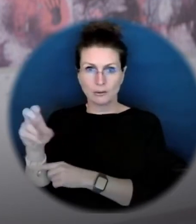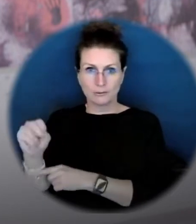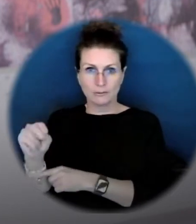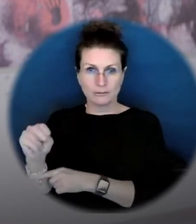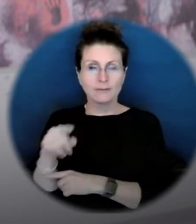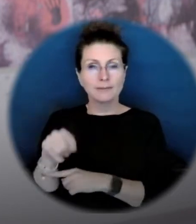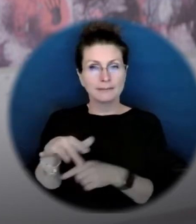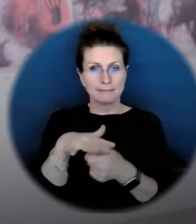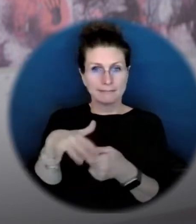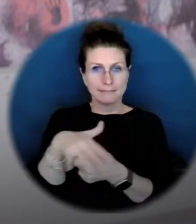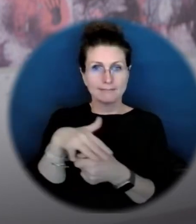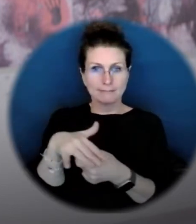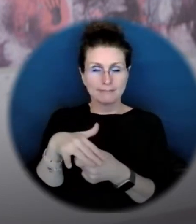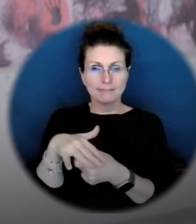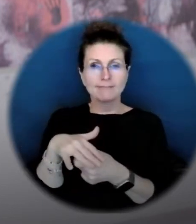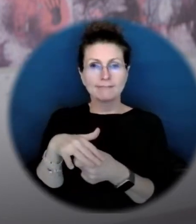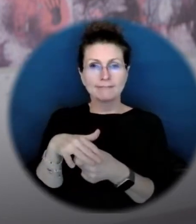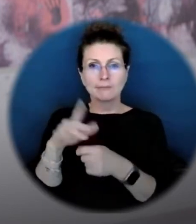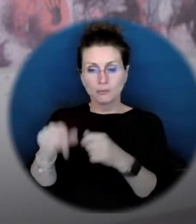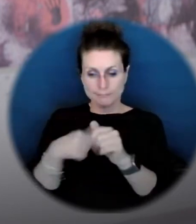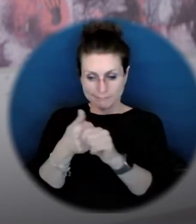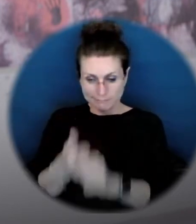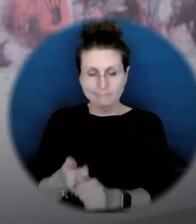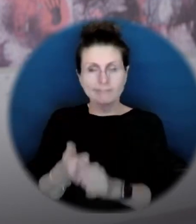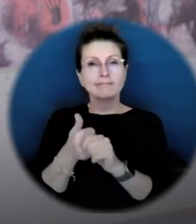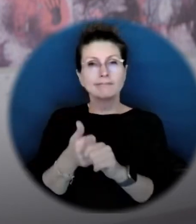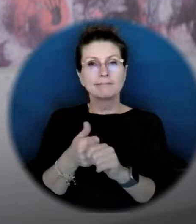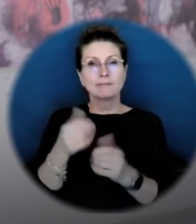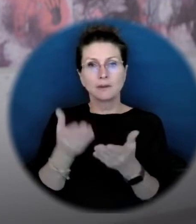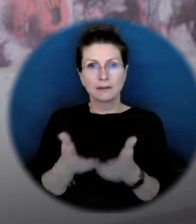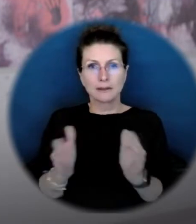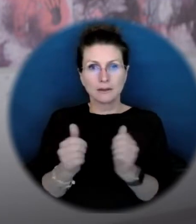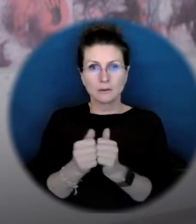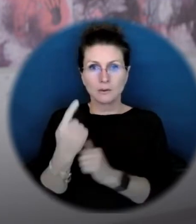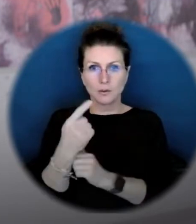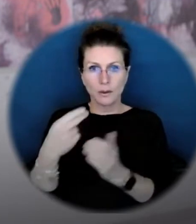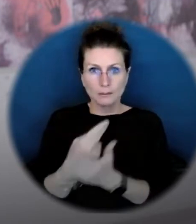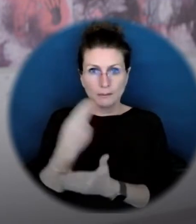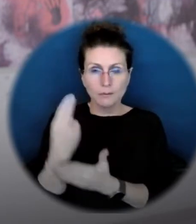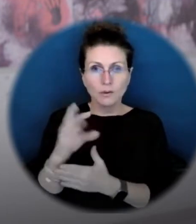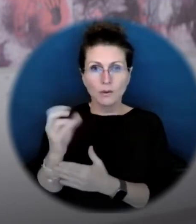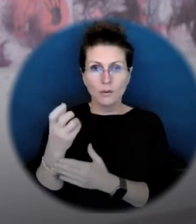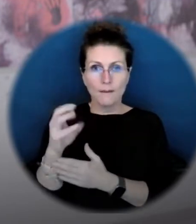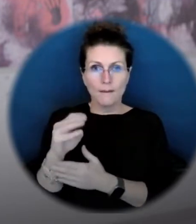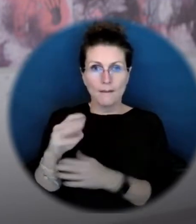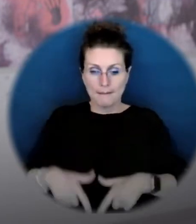This territory is subject of the Dish with One Spoon Wampum Belt Covenant,